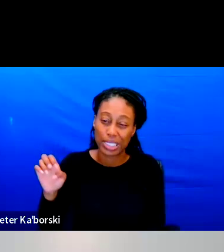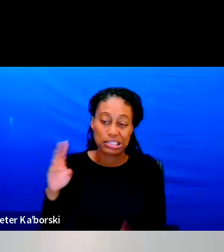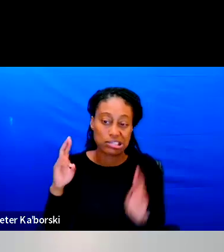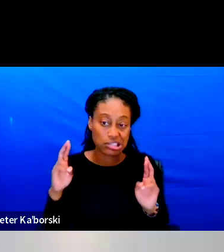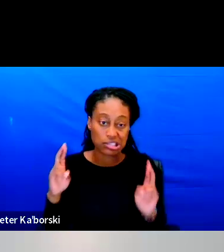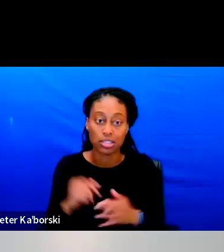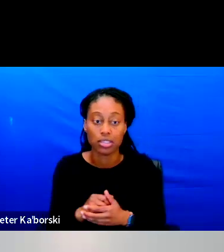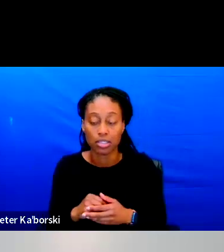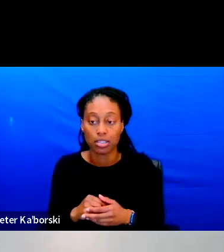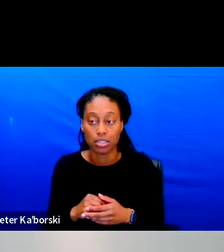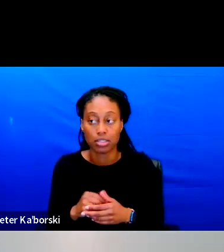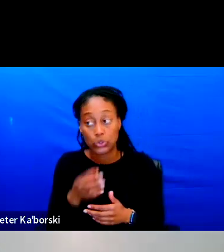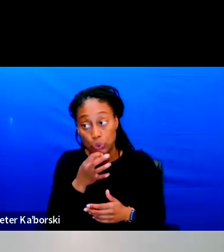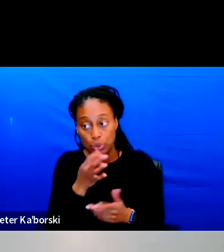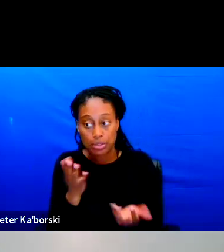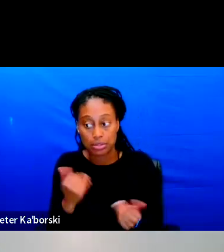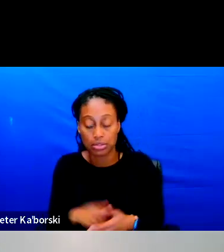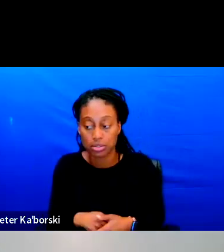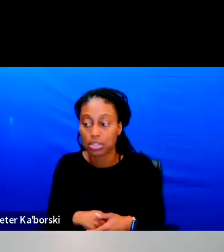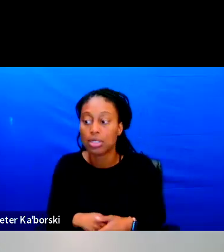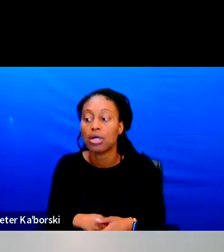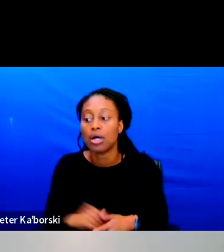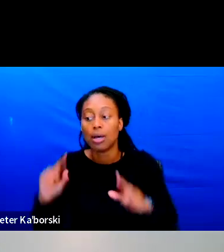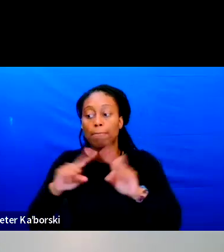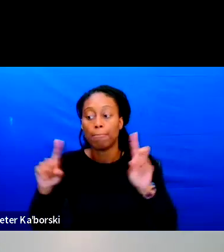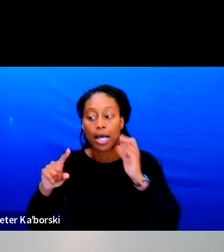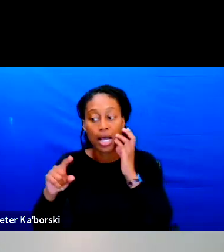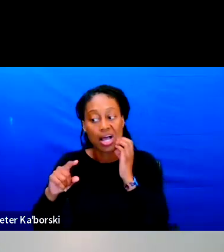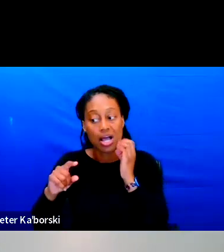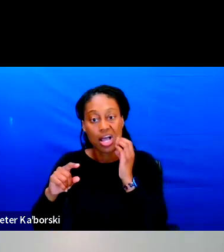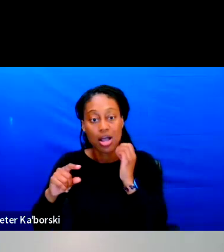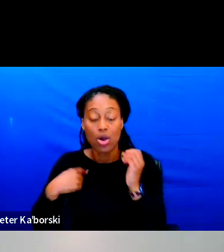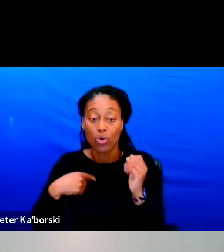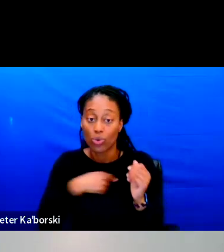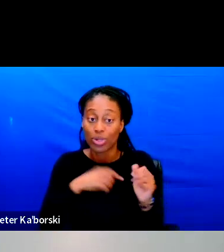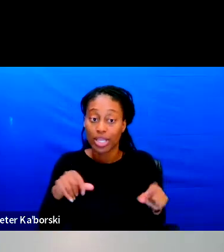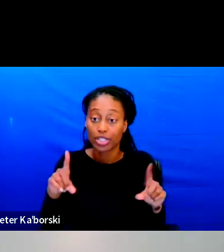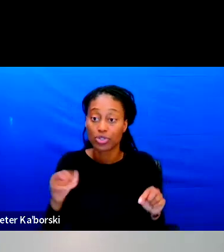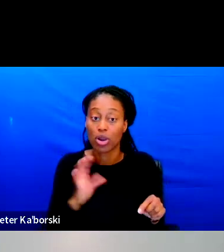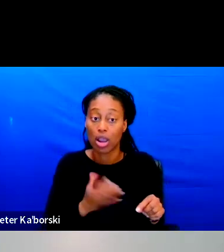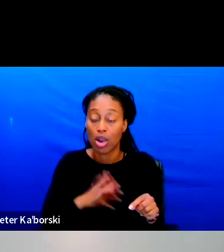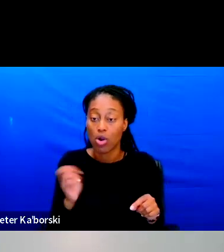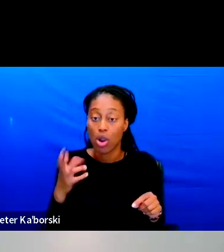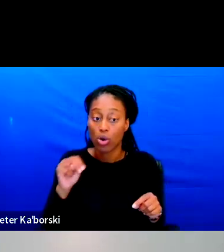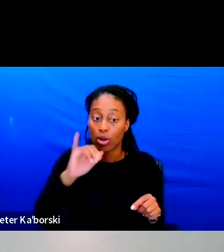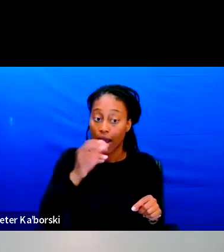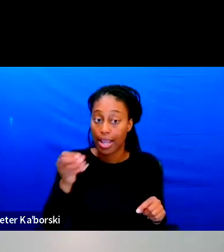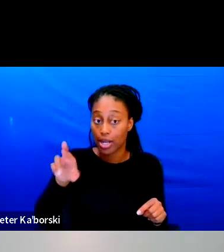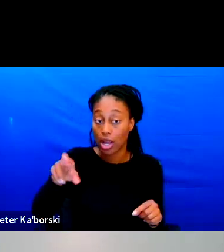Selina Butcher: very soon, but you know, we're able to do our own in ours. But then our director has access. Because,